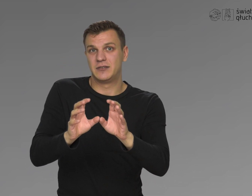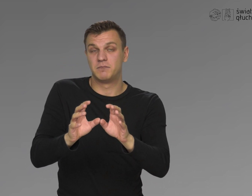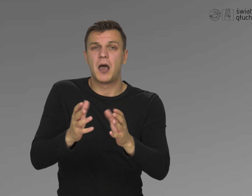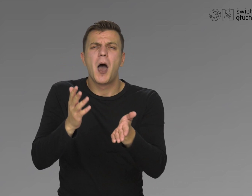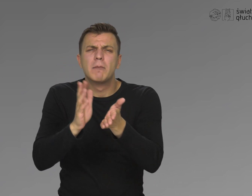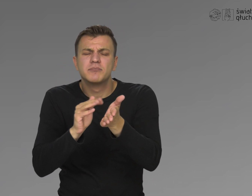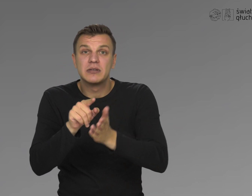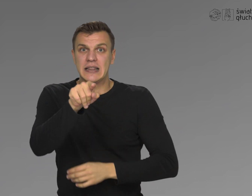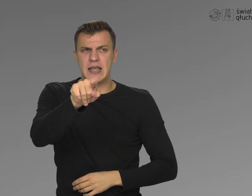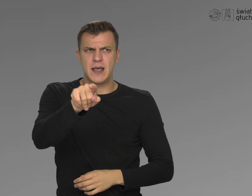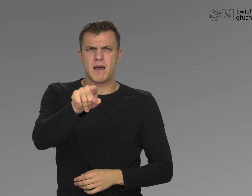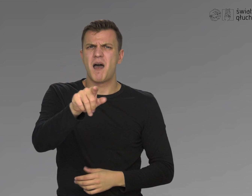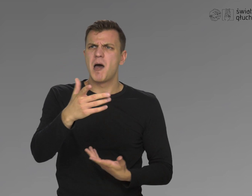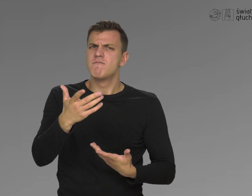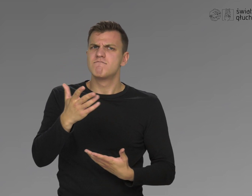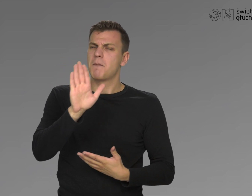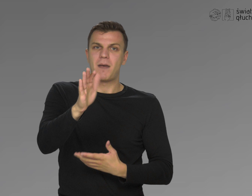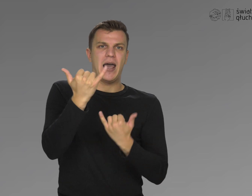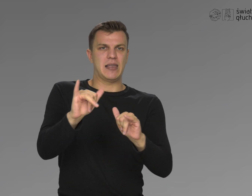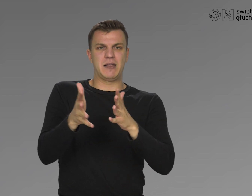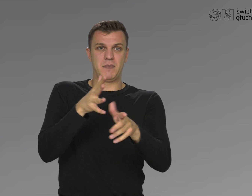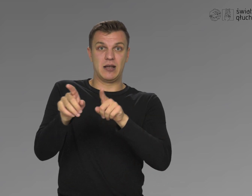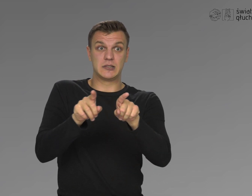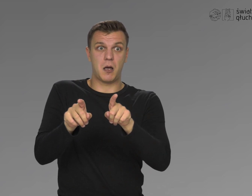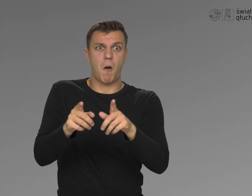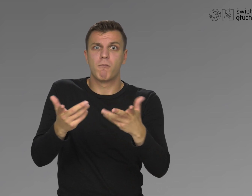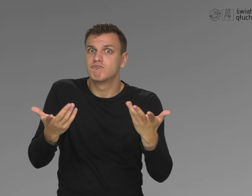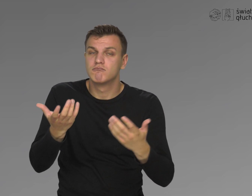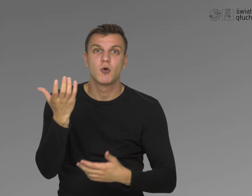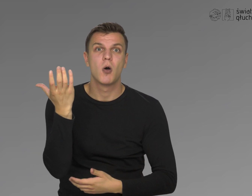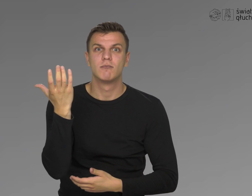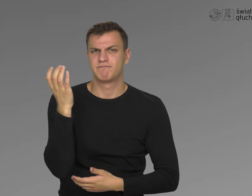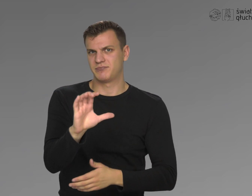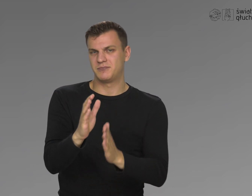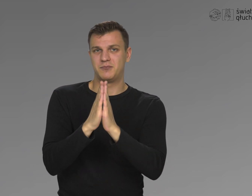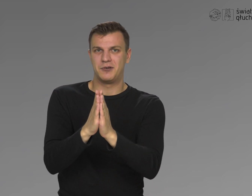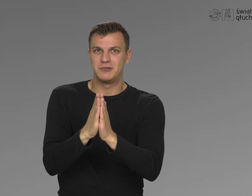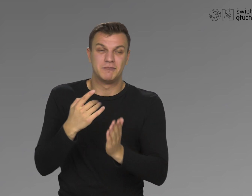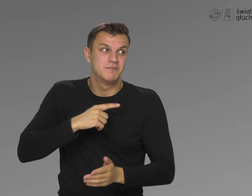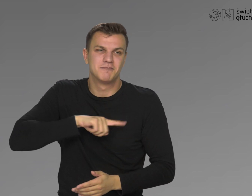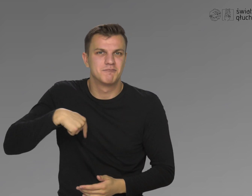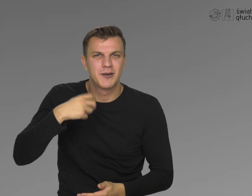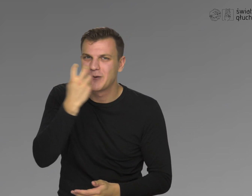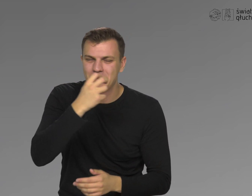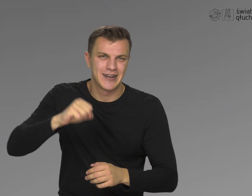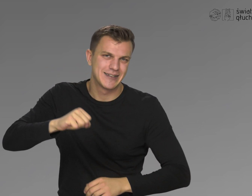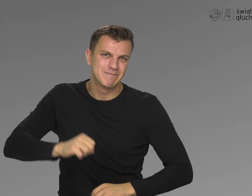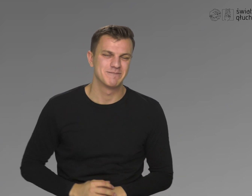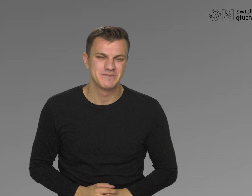If you have other ideas for showing these, share them in the comments. We’d love to see them.